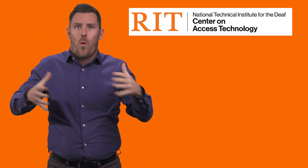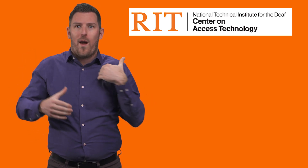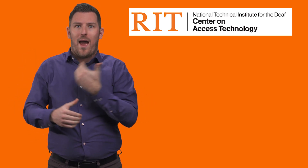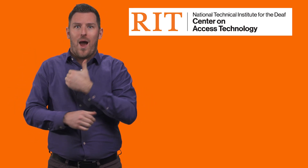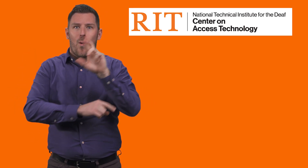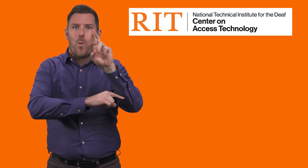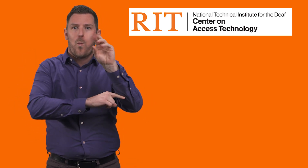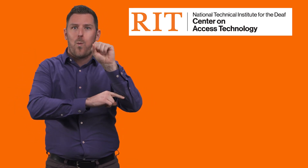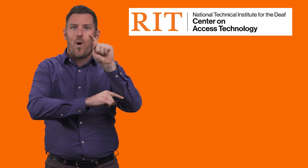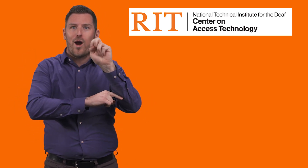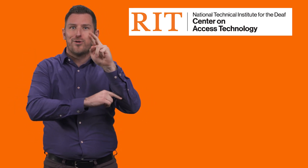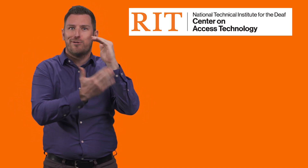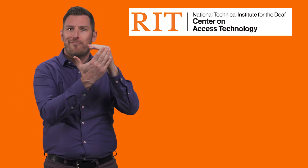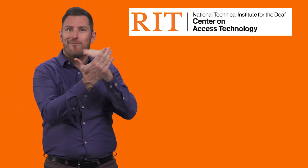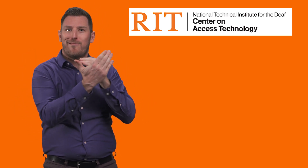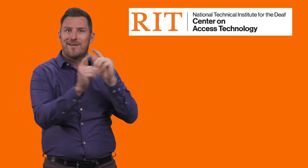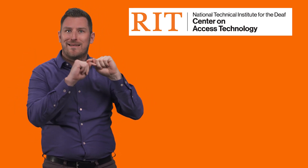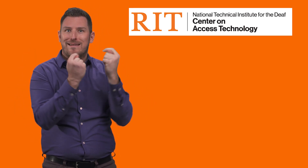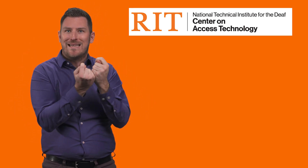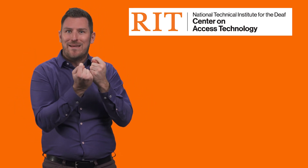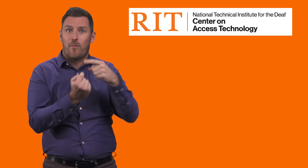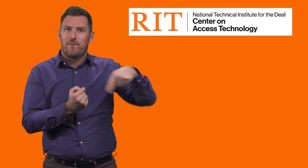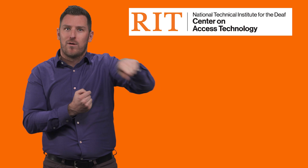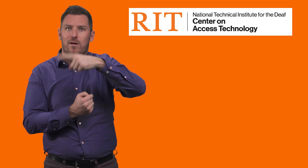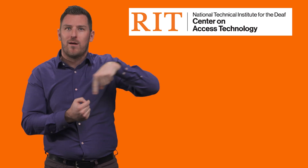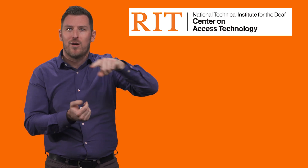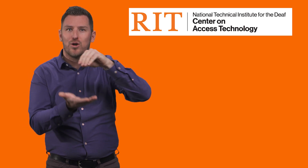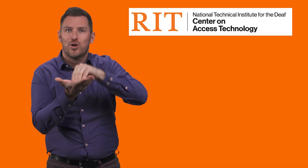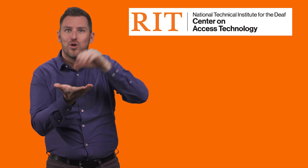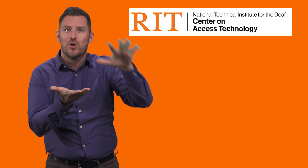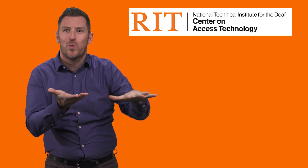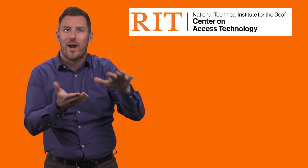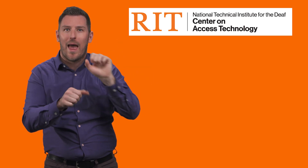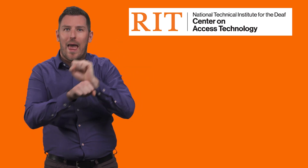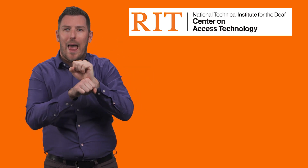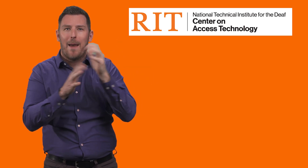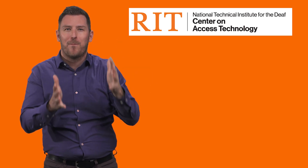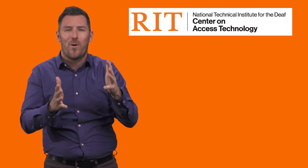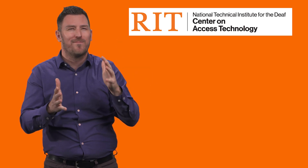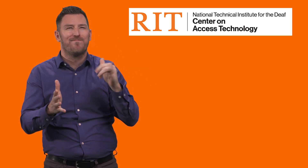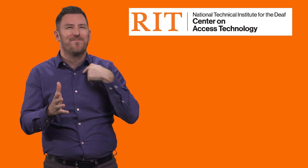And, we look forward to increasing our roster of student employees,